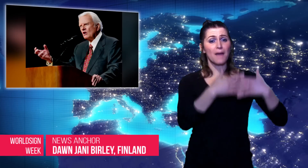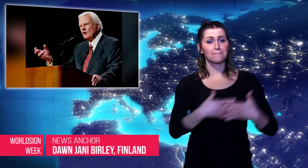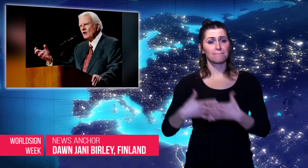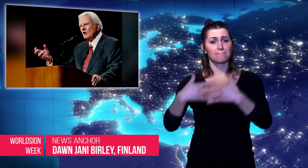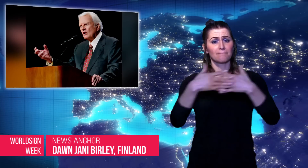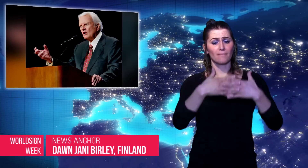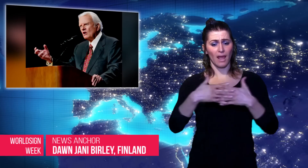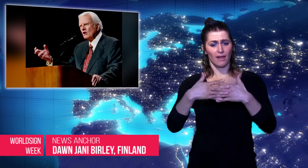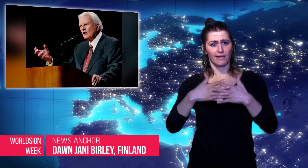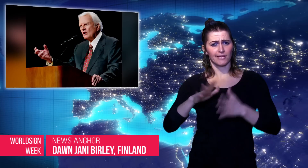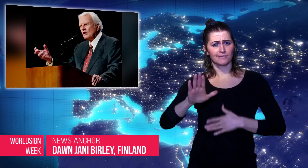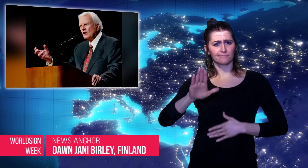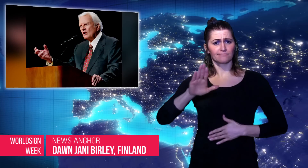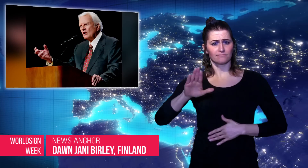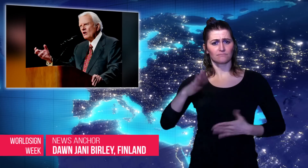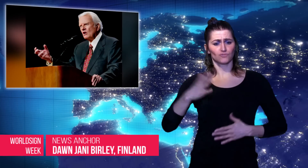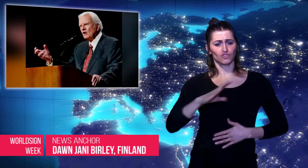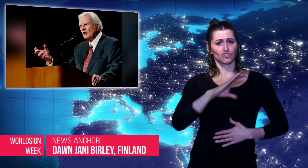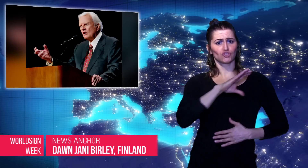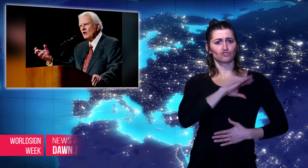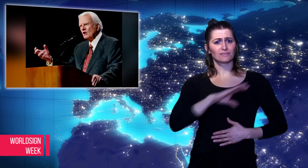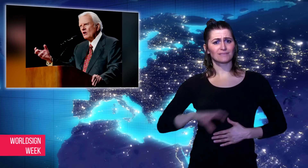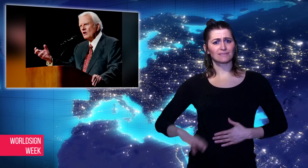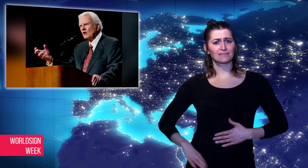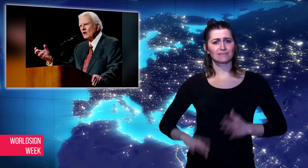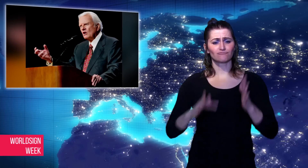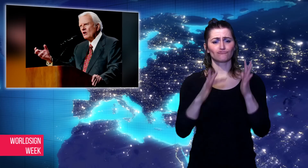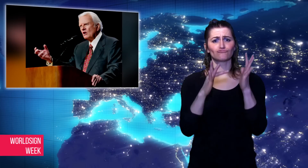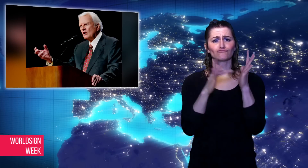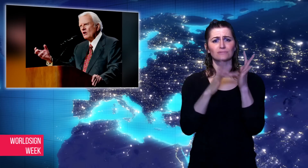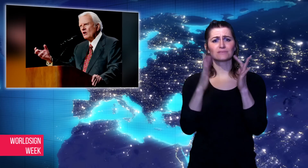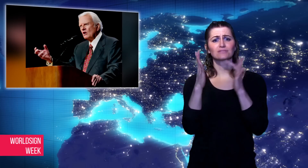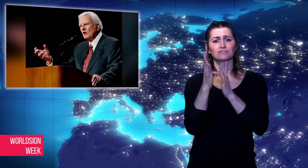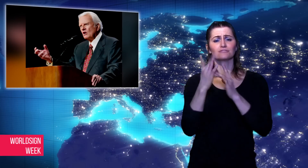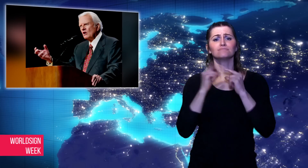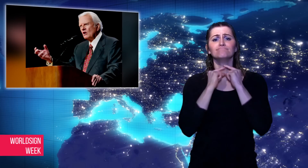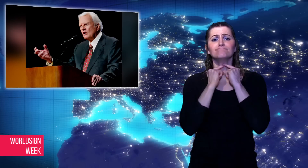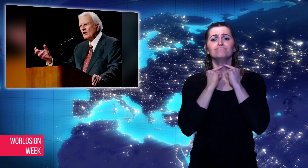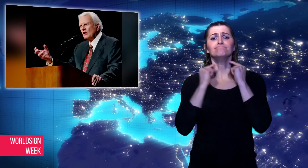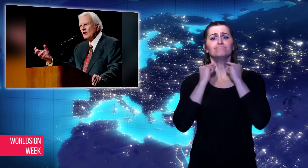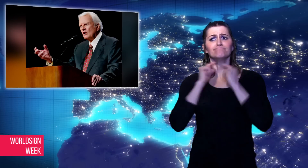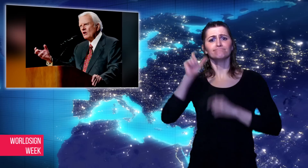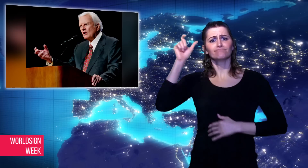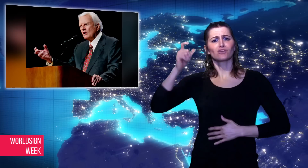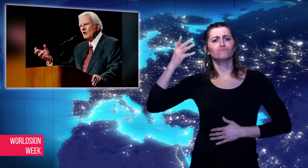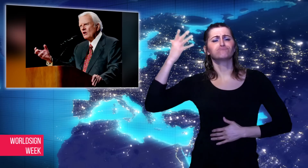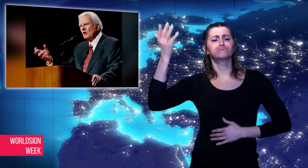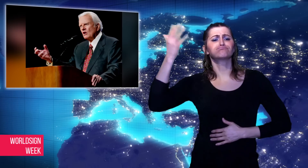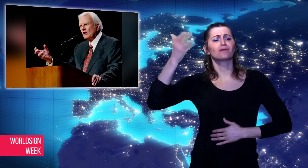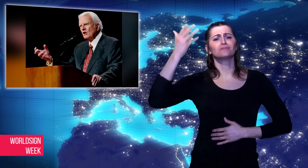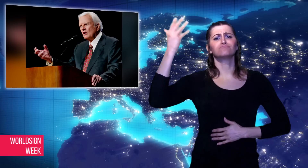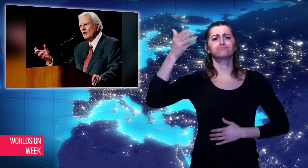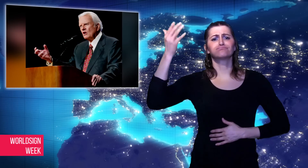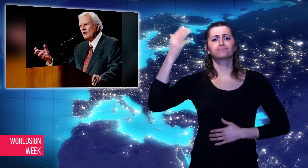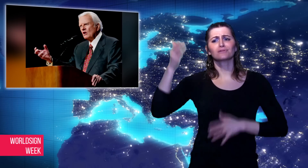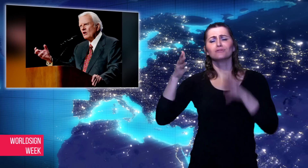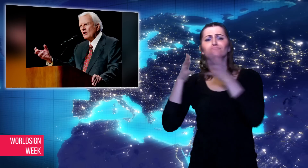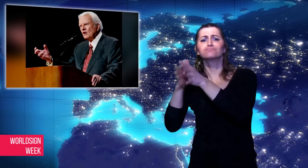Dawn: US Christian evangelist to be